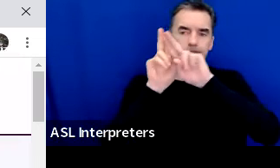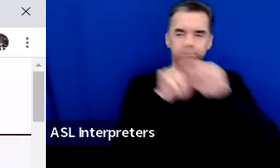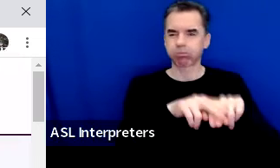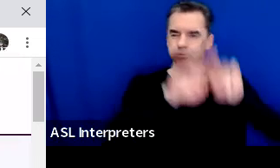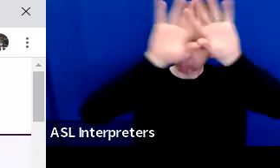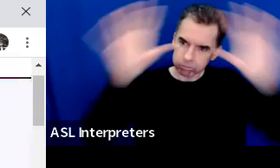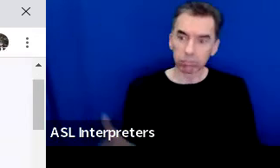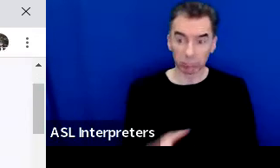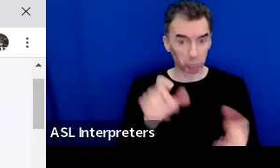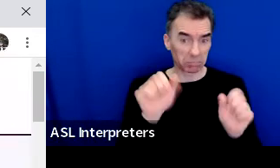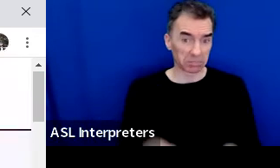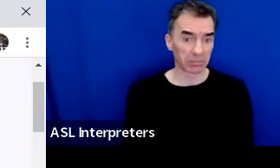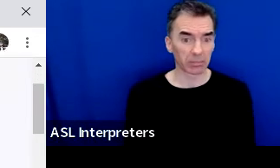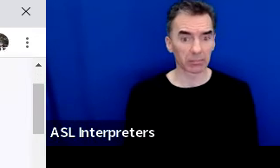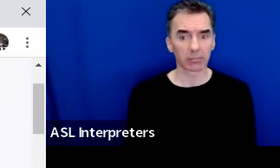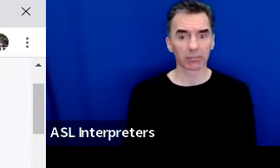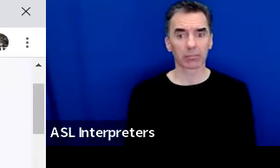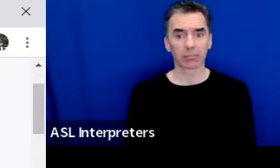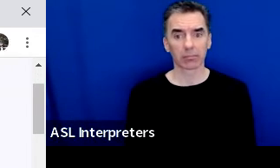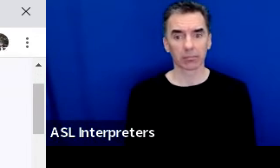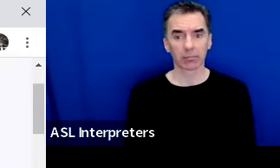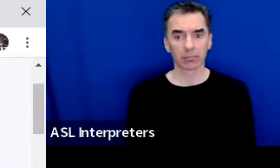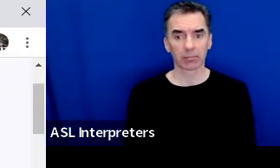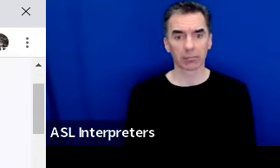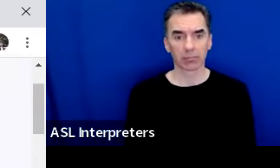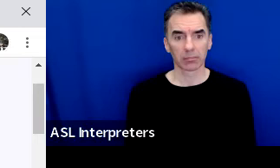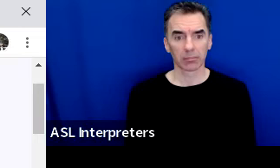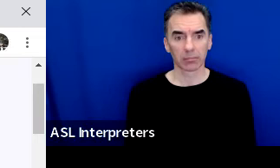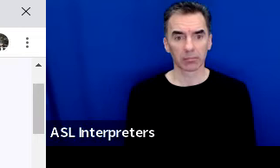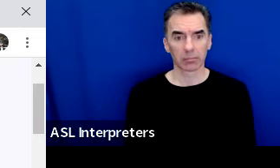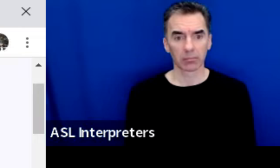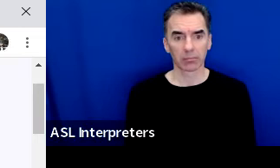Oh, I'm sorry. I think I have to check so I can check them all.